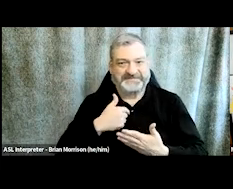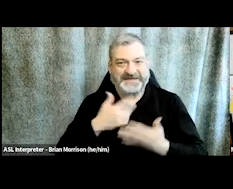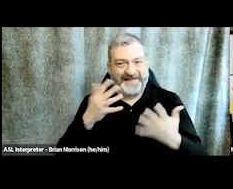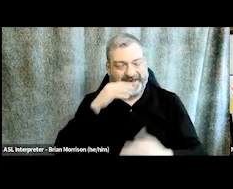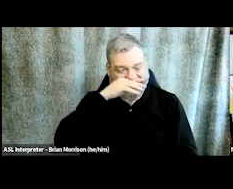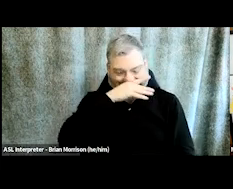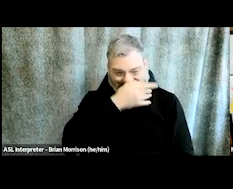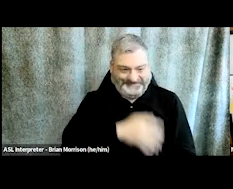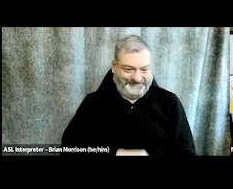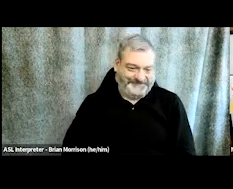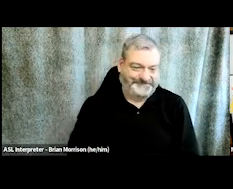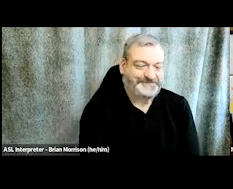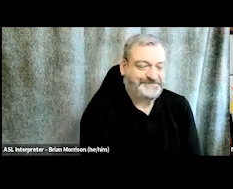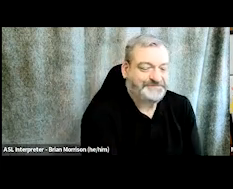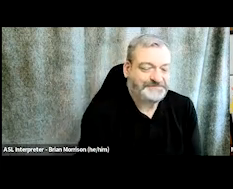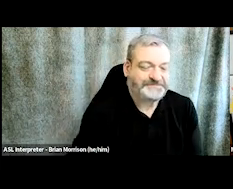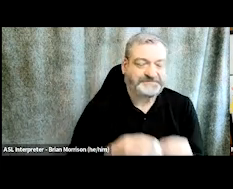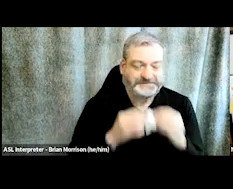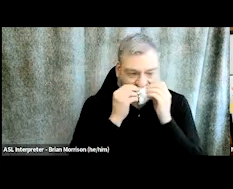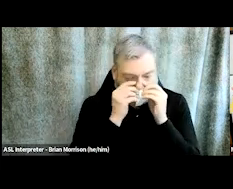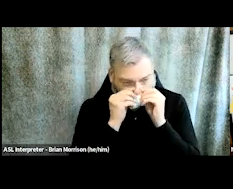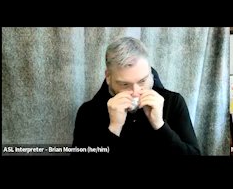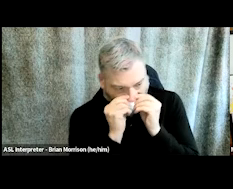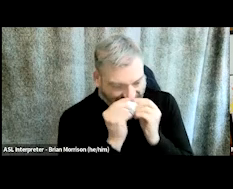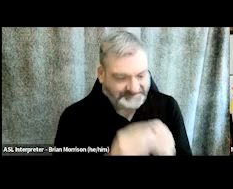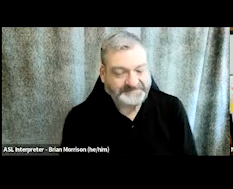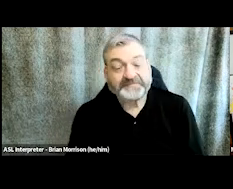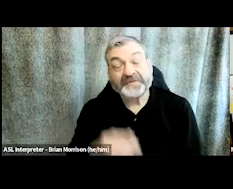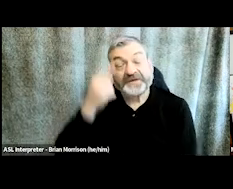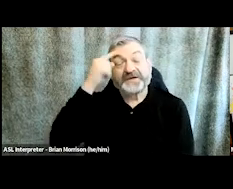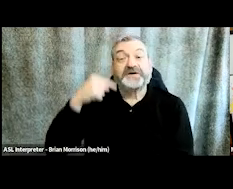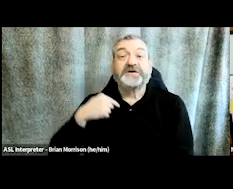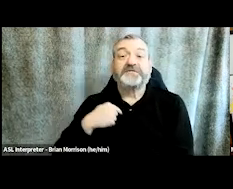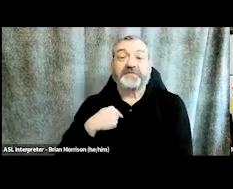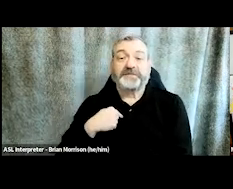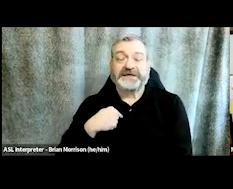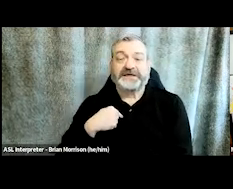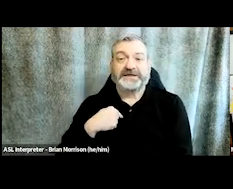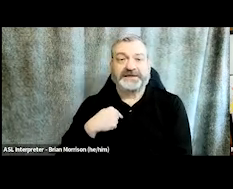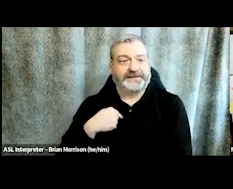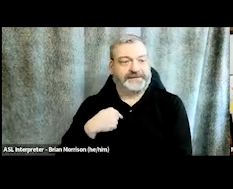So for me, I am someone who is not a technologist.